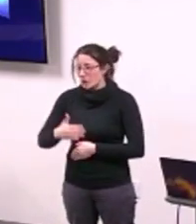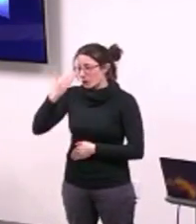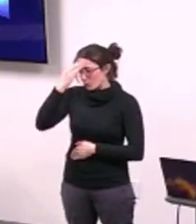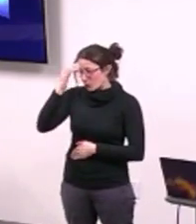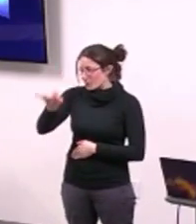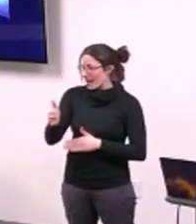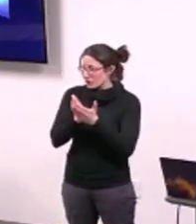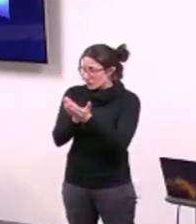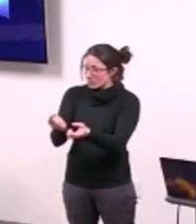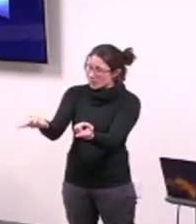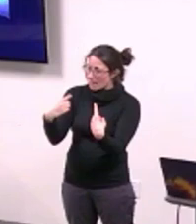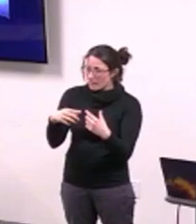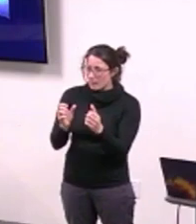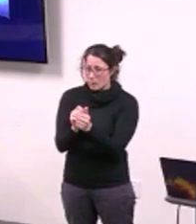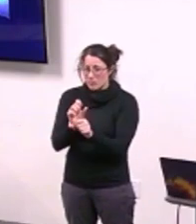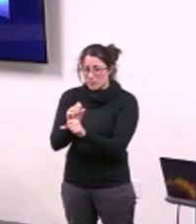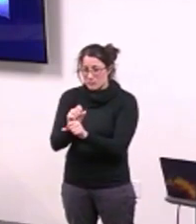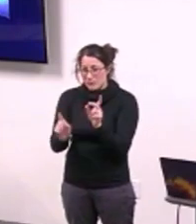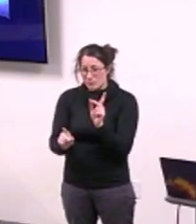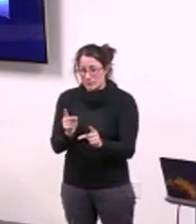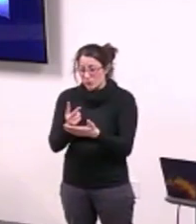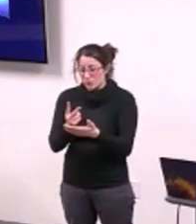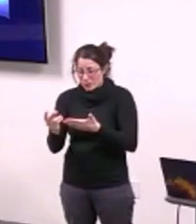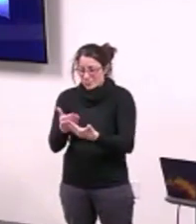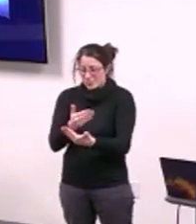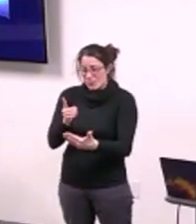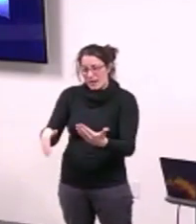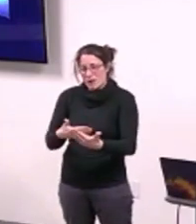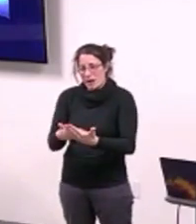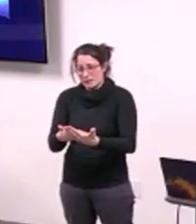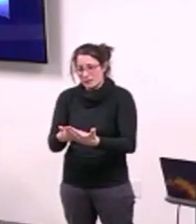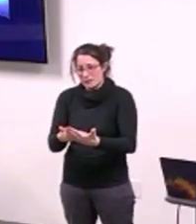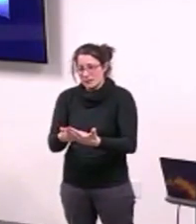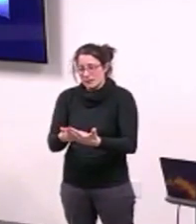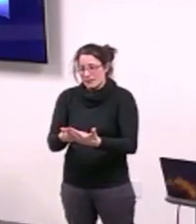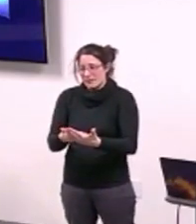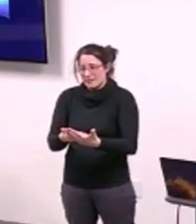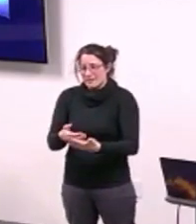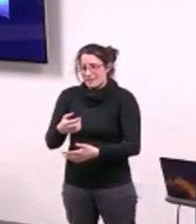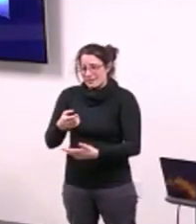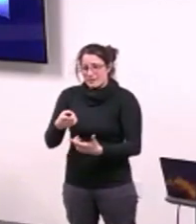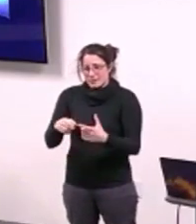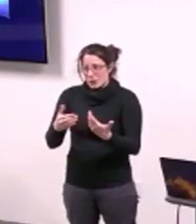with enslaved people two weeks before it arrived. Where you actually had two different shores.